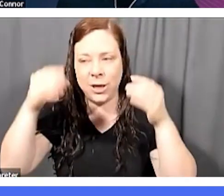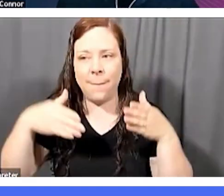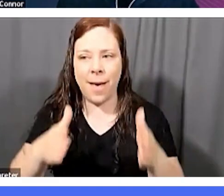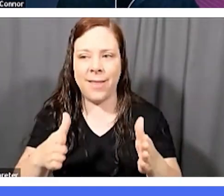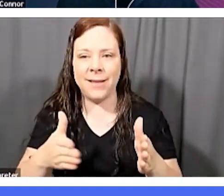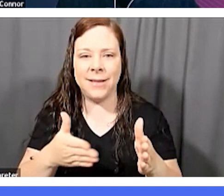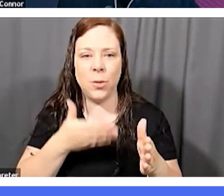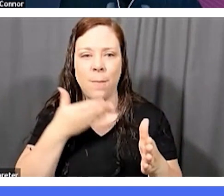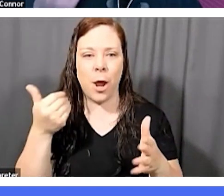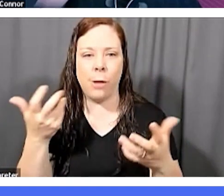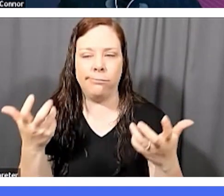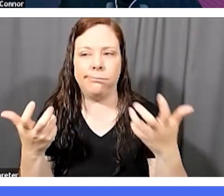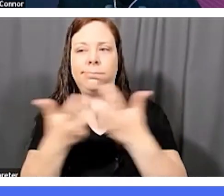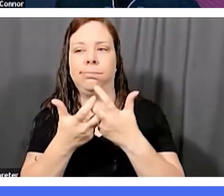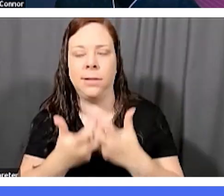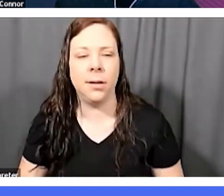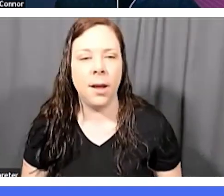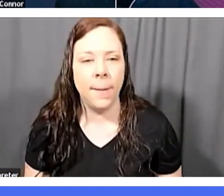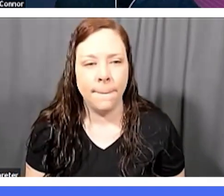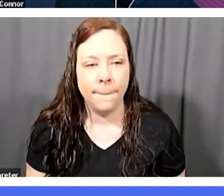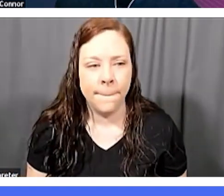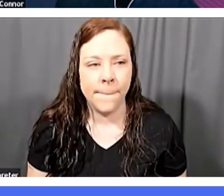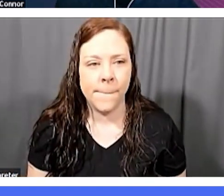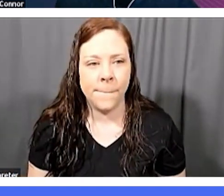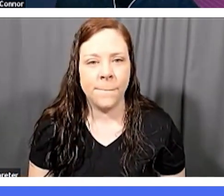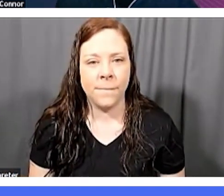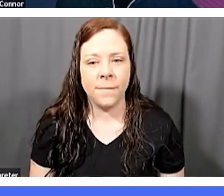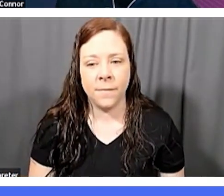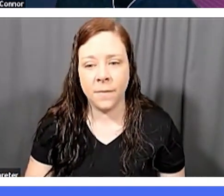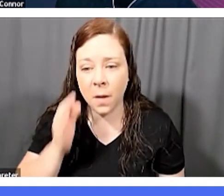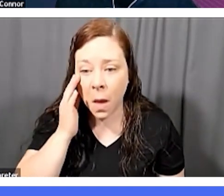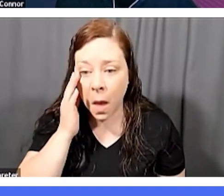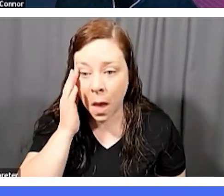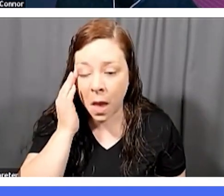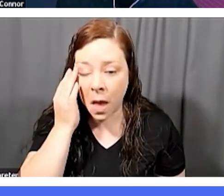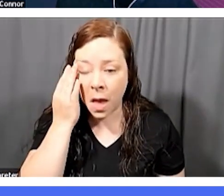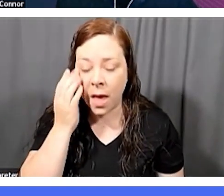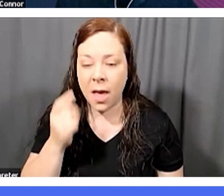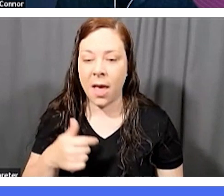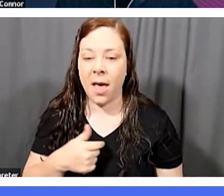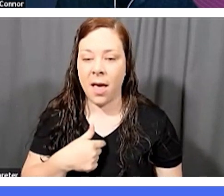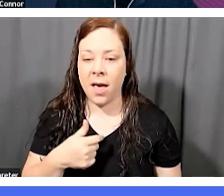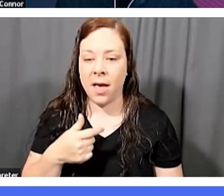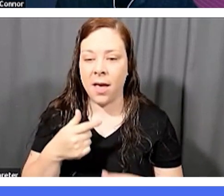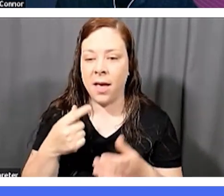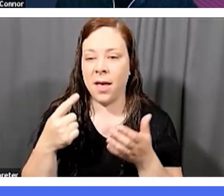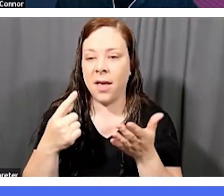So yes, thank you. The Hamilton sometimes just drops out. It's a little bit of ham malaria as anybody who's seen that video.